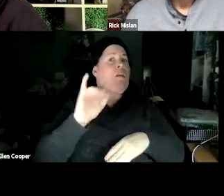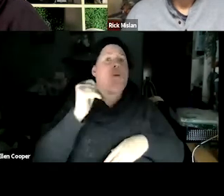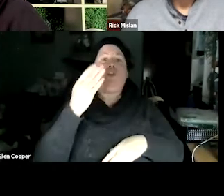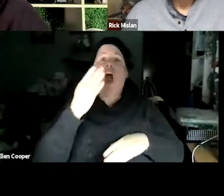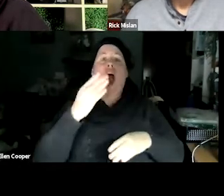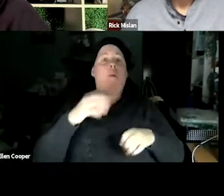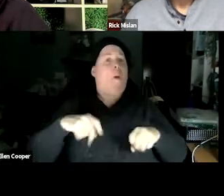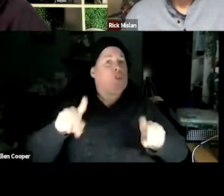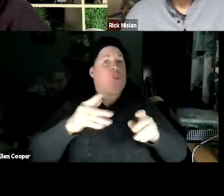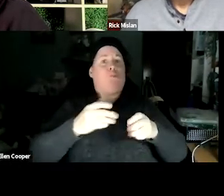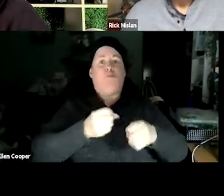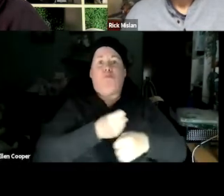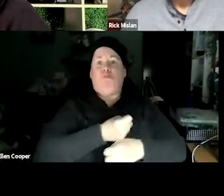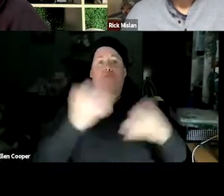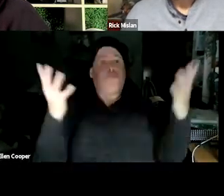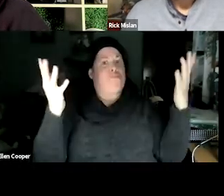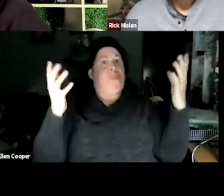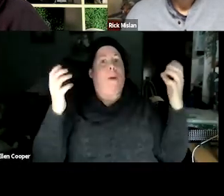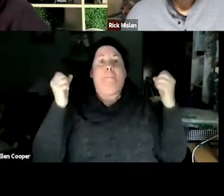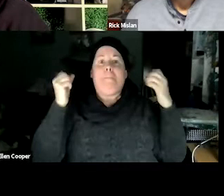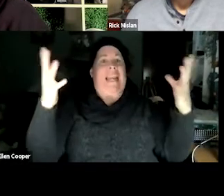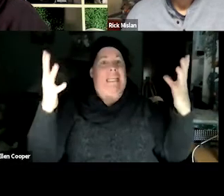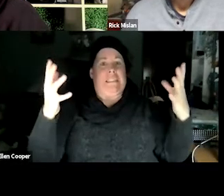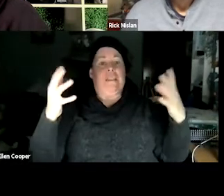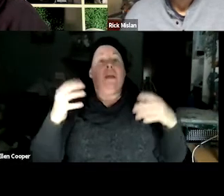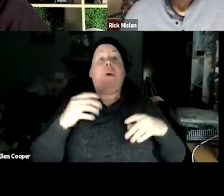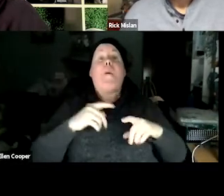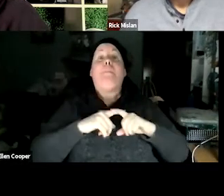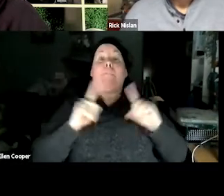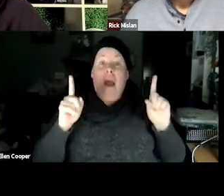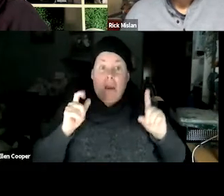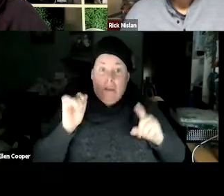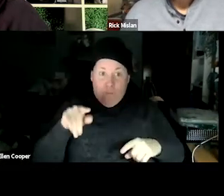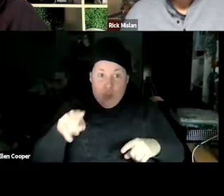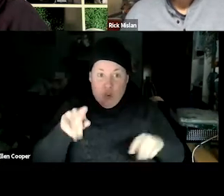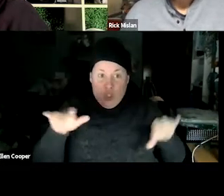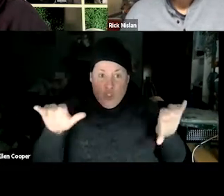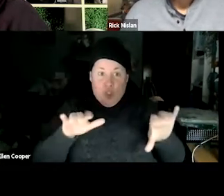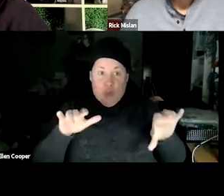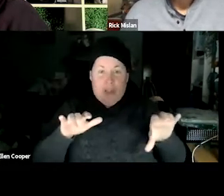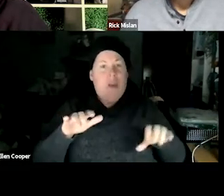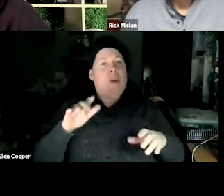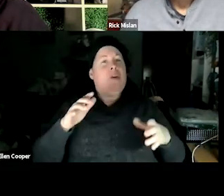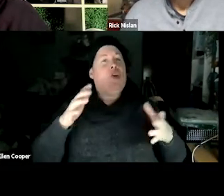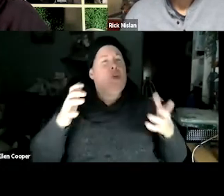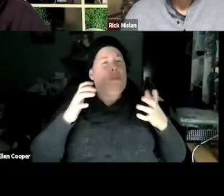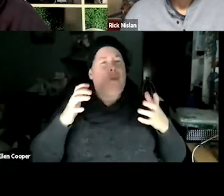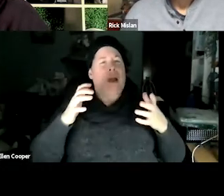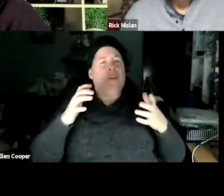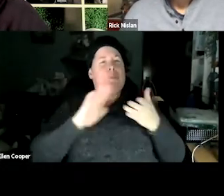CalebBarlow: But what you really, you know, like anything if you're going to do it. CalebBarlow: Go into it to be the very best at what you're going to do and you know